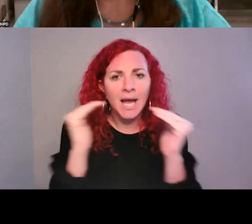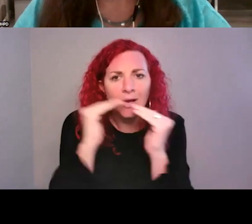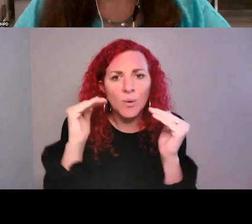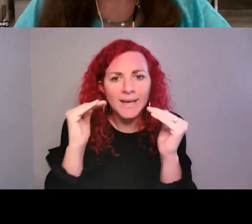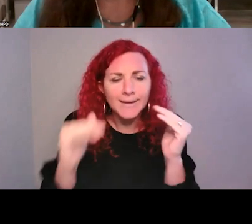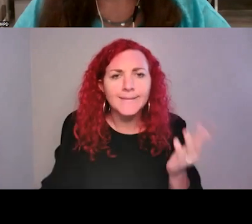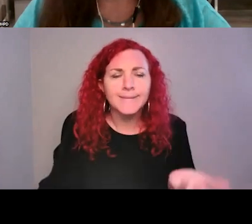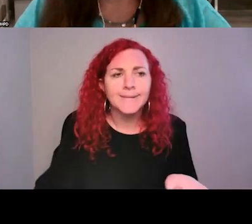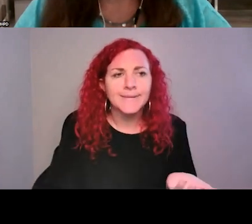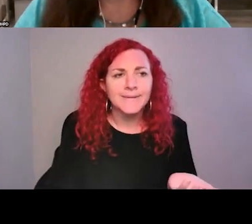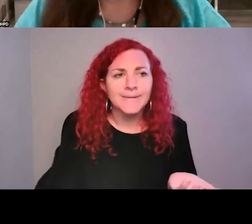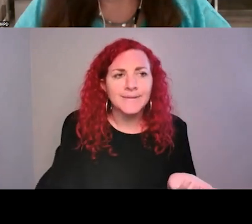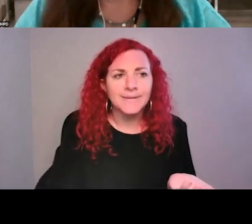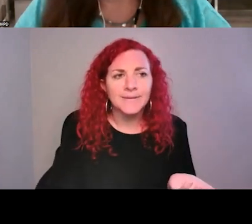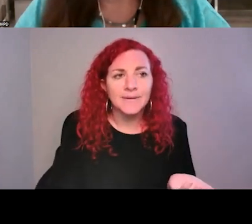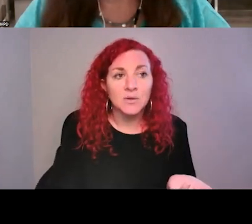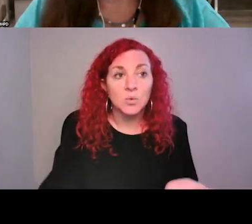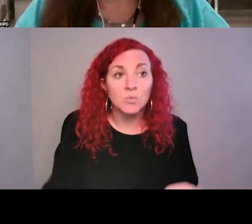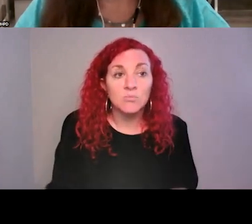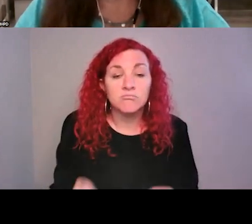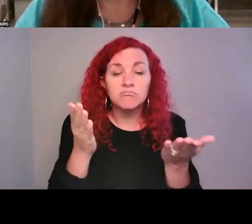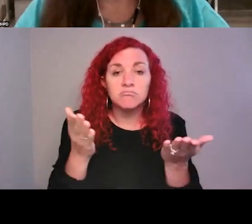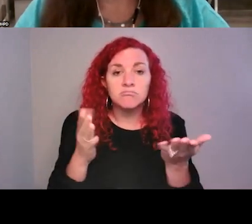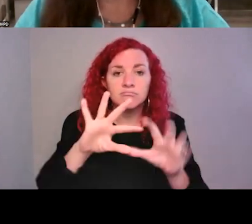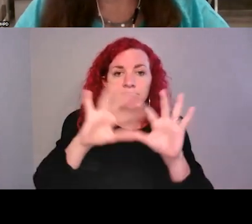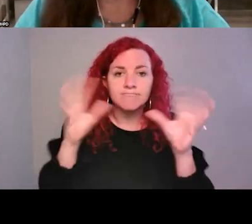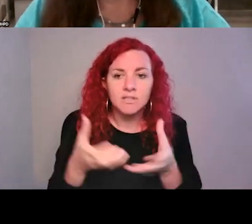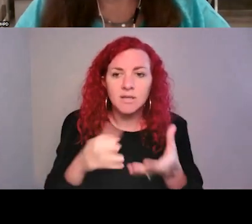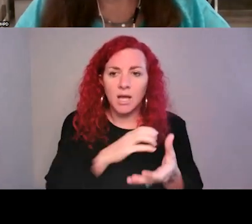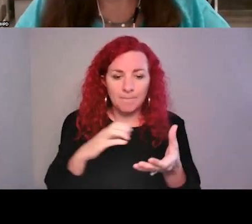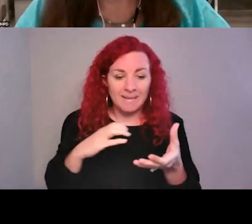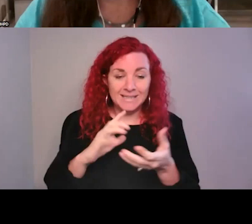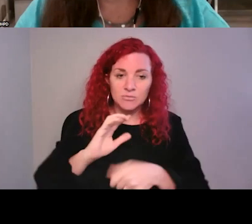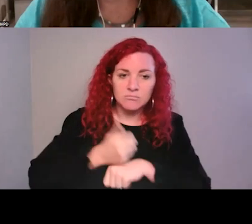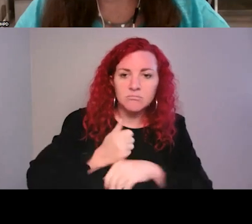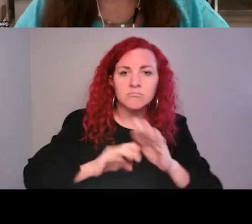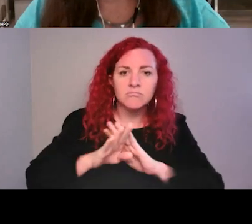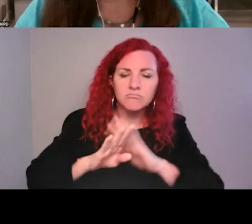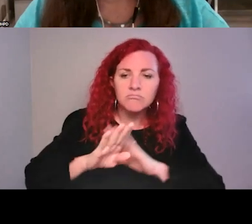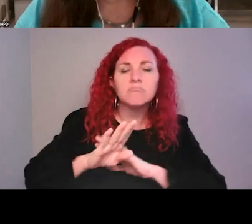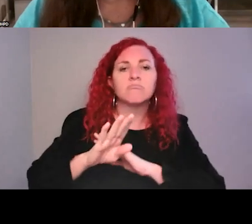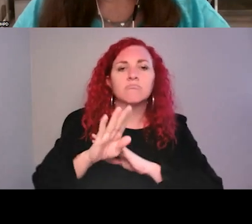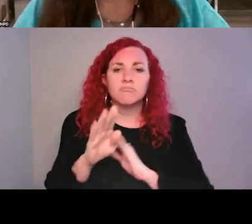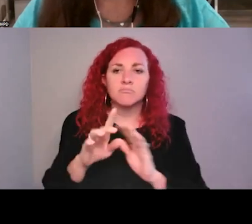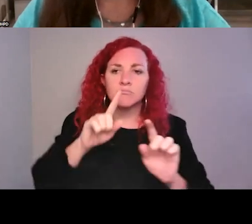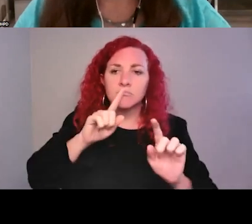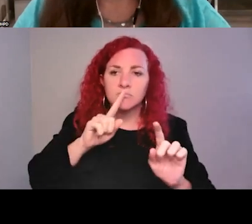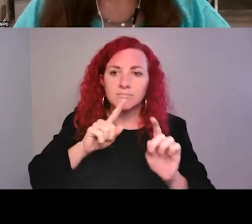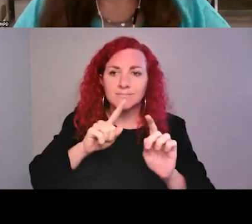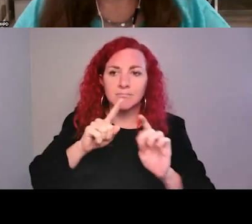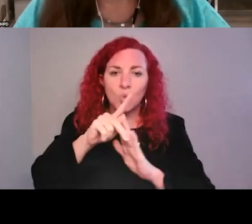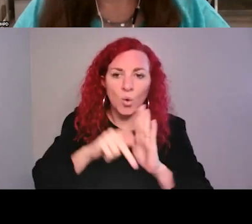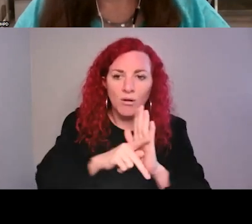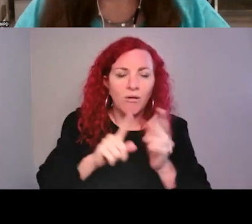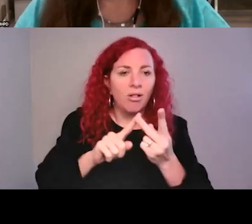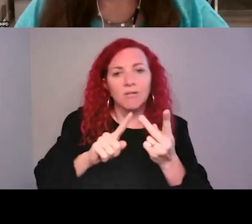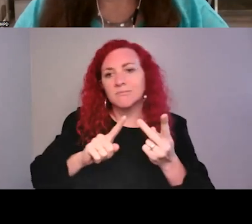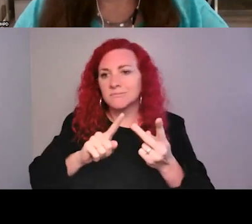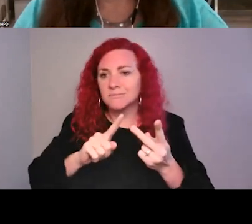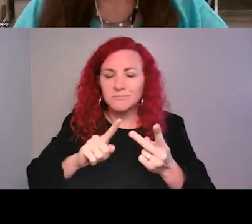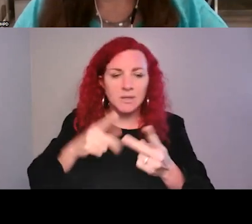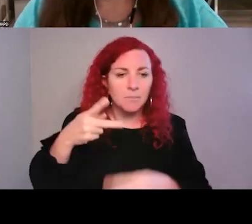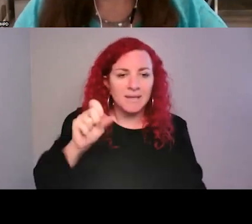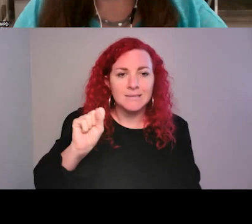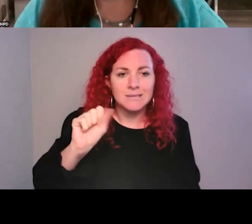WE HAVE A COMMITTEE FOR RESPONSE PROTOCOLS FOR 911